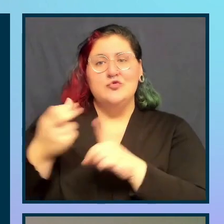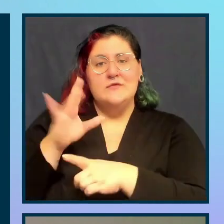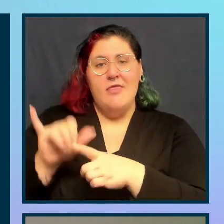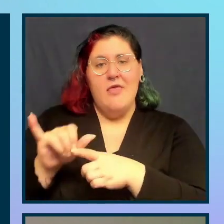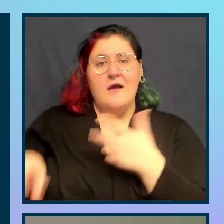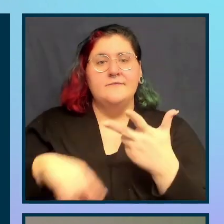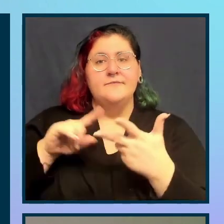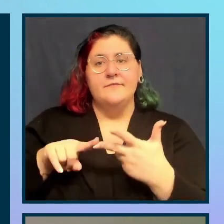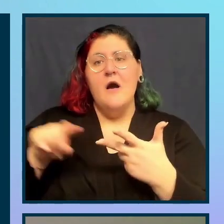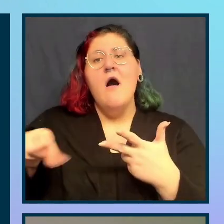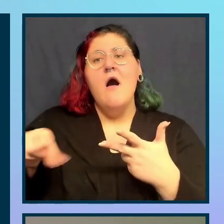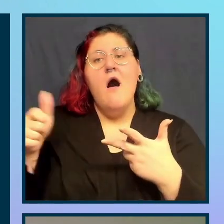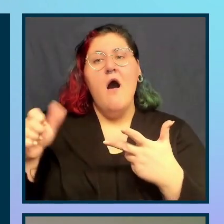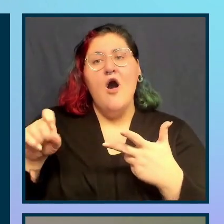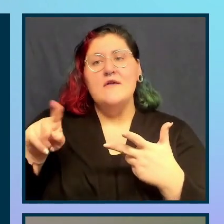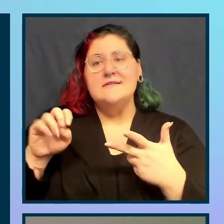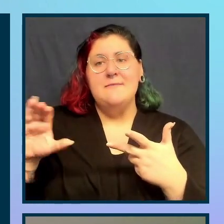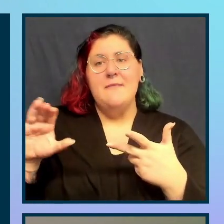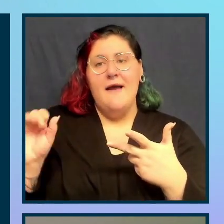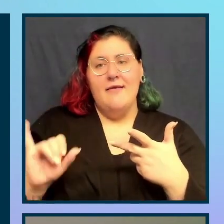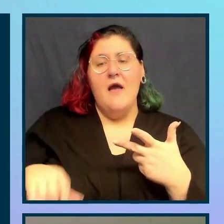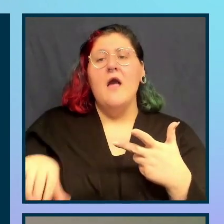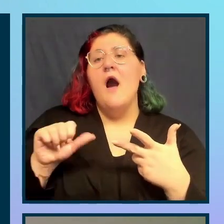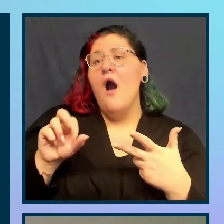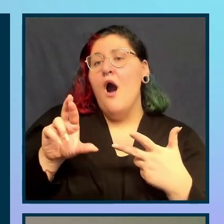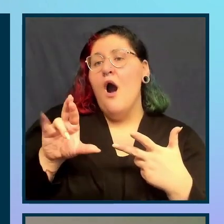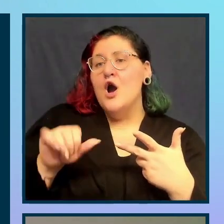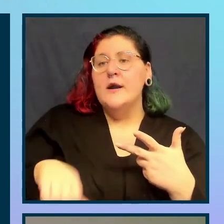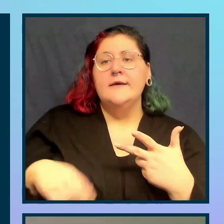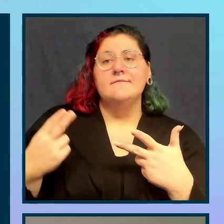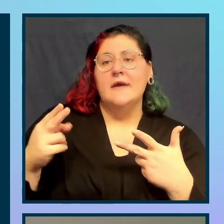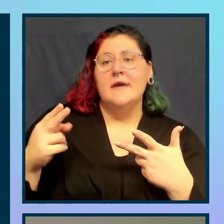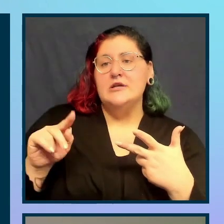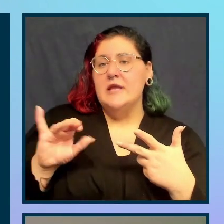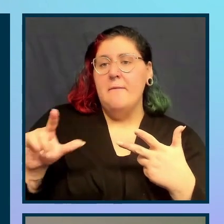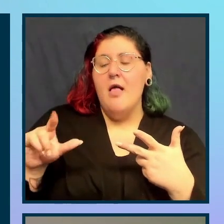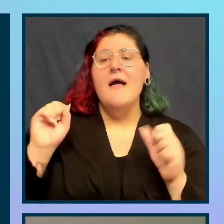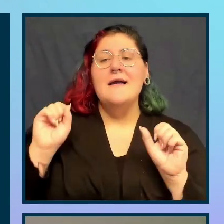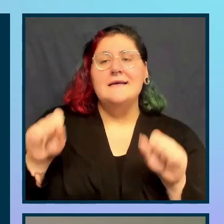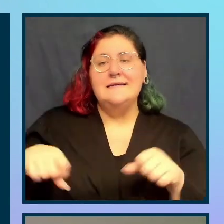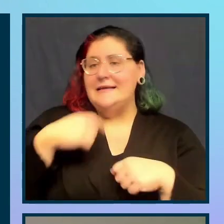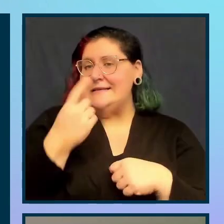which has guidance on what ARIA is valid on certain HTML elements and HTML and Core AAM,